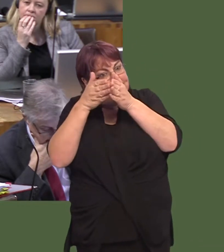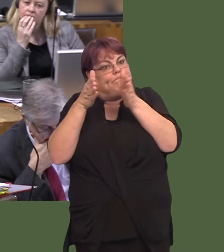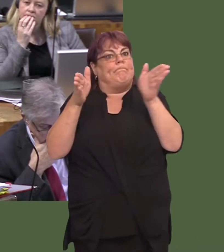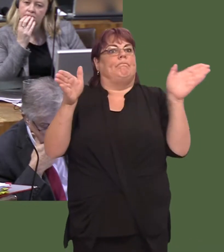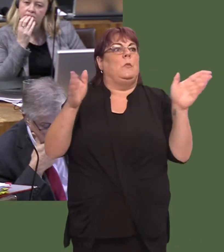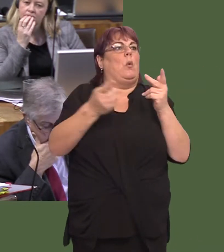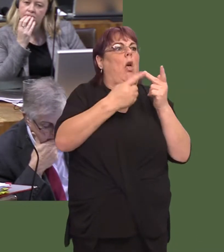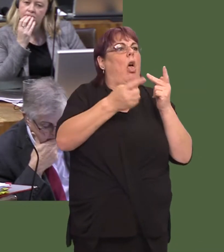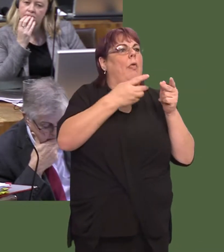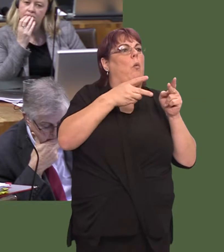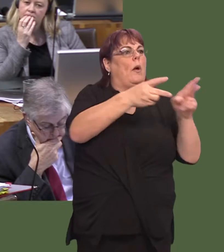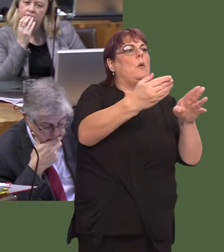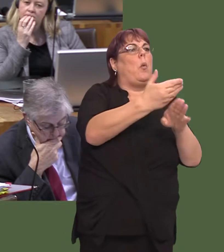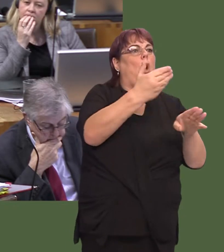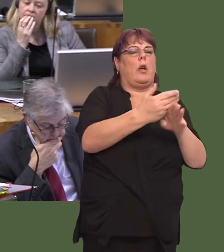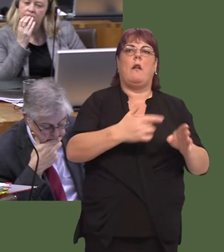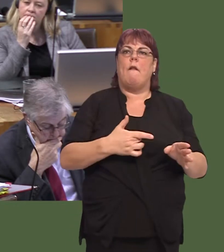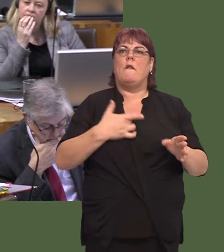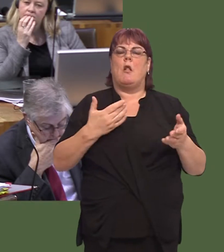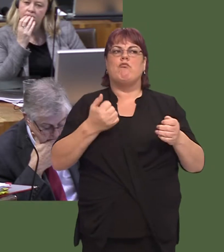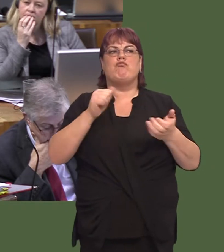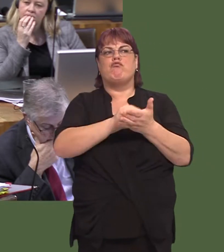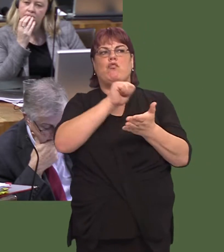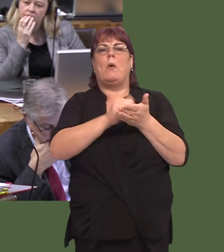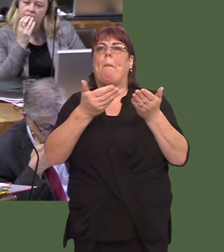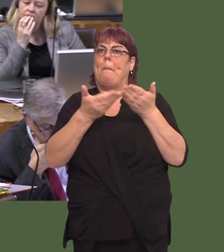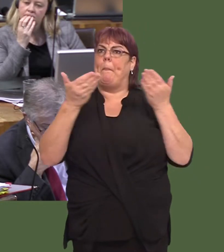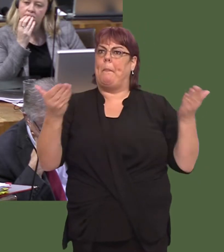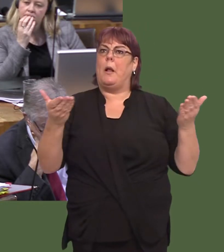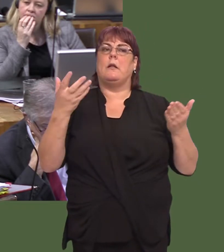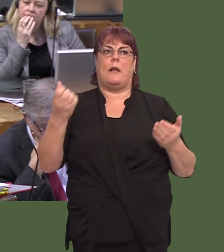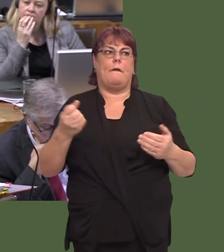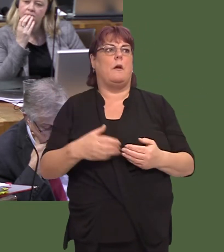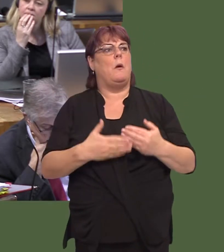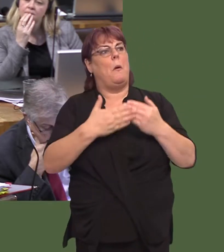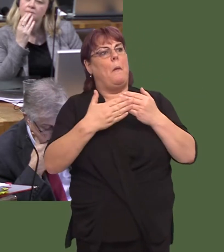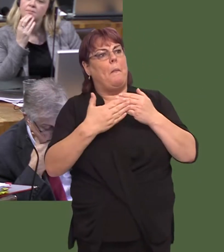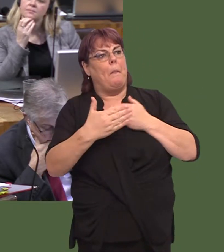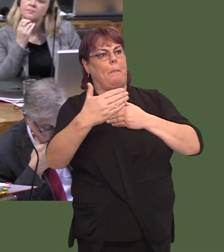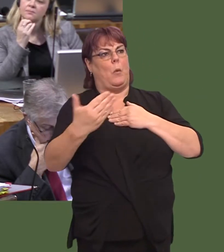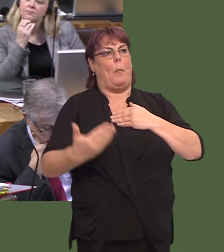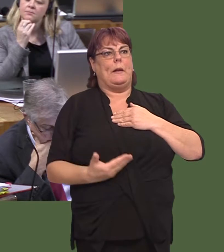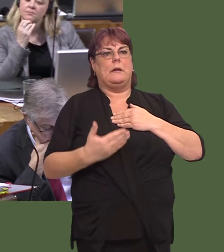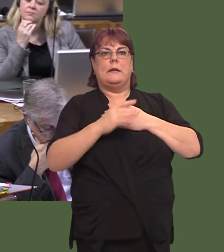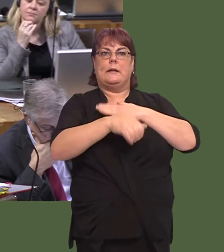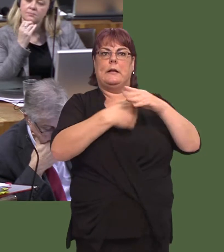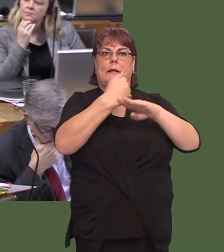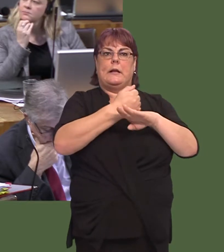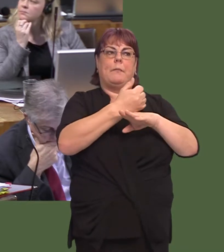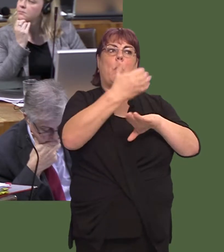the right balance, and we want to ensure that more and more businesses arenít only established in Wales, but grow in Wales.